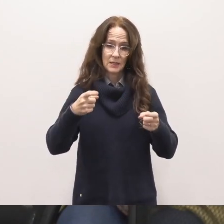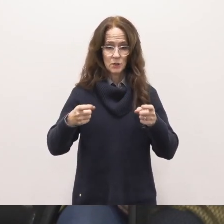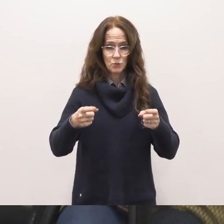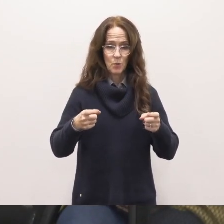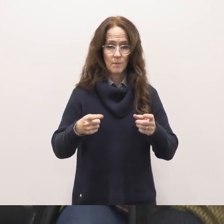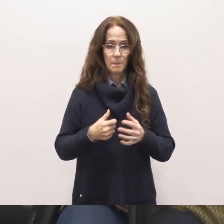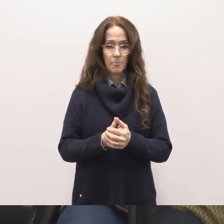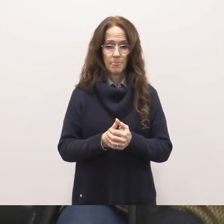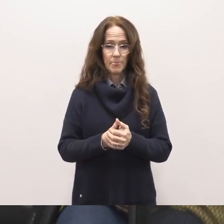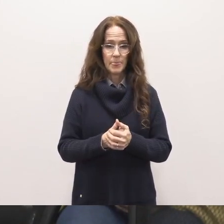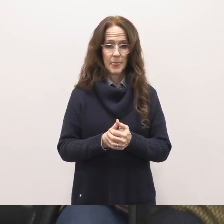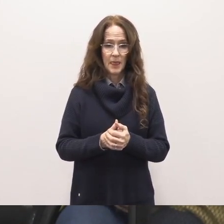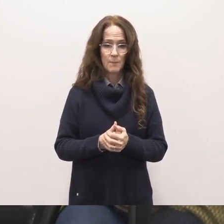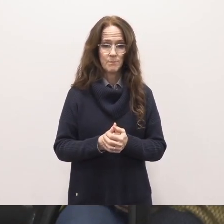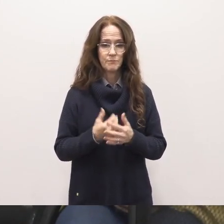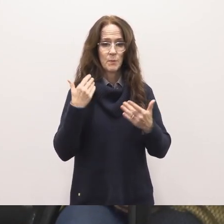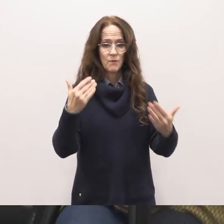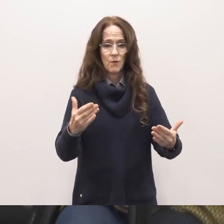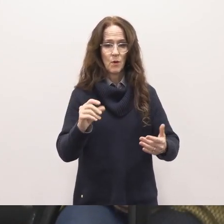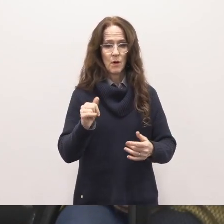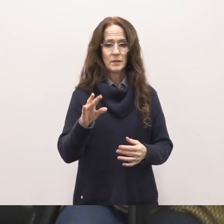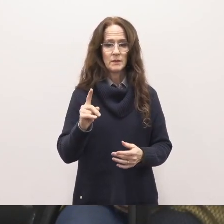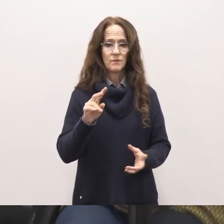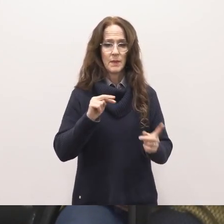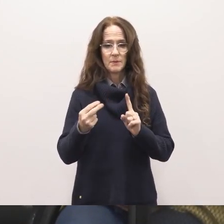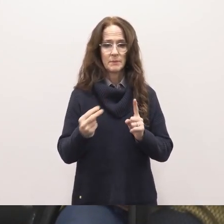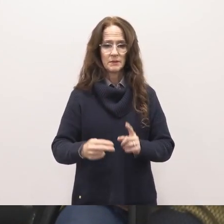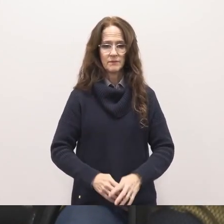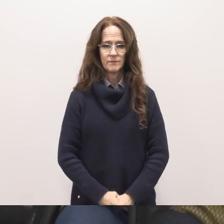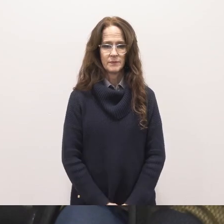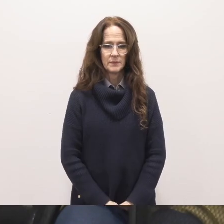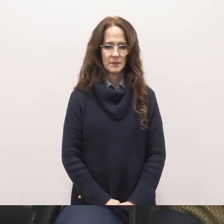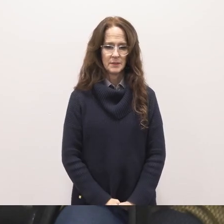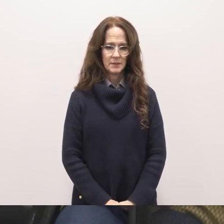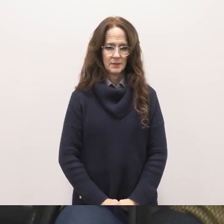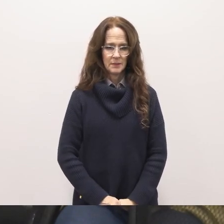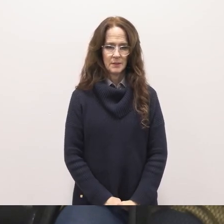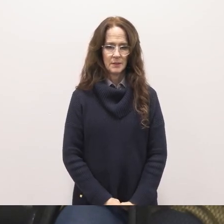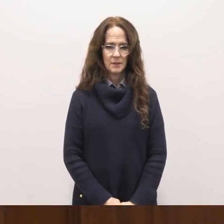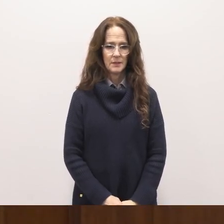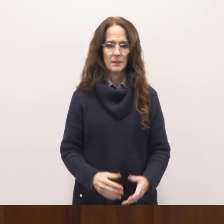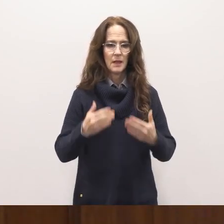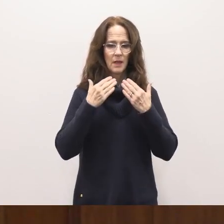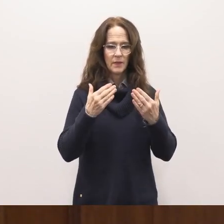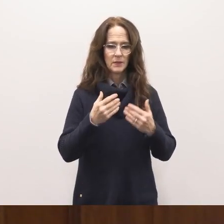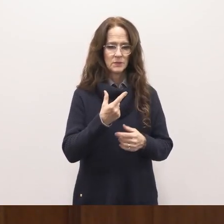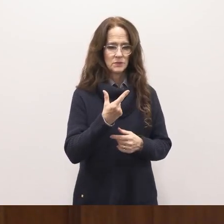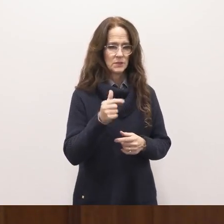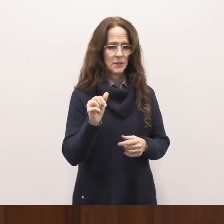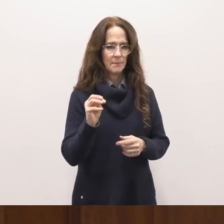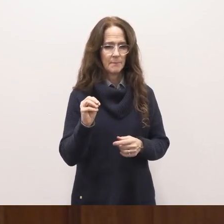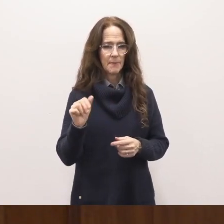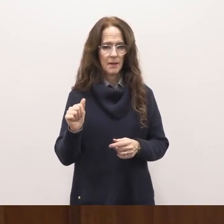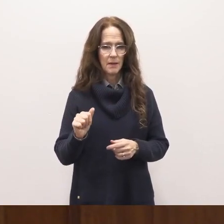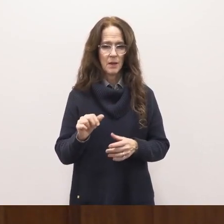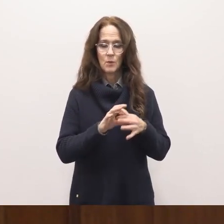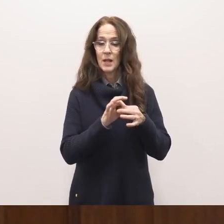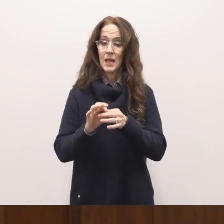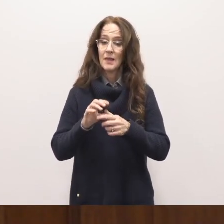and then, kind of, move forward with our audit from that perspective. Thank you, Gemma. And the second question is in relation to the different reports, right?